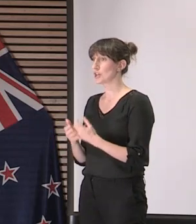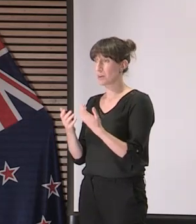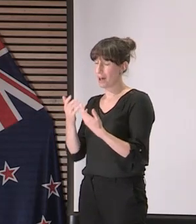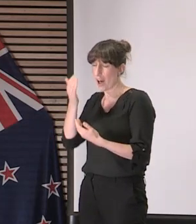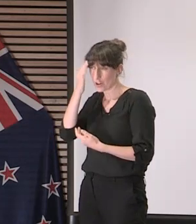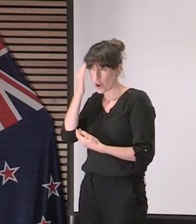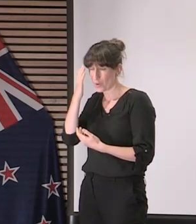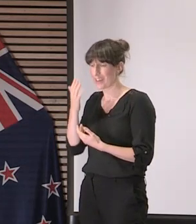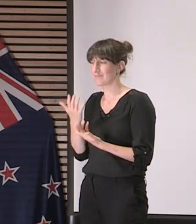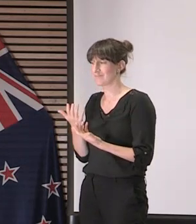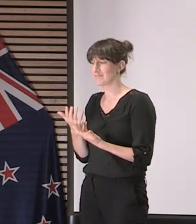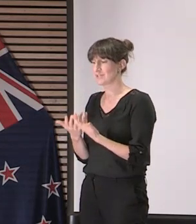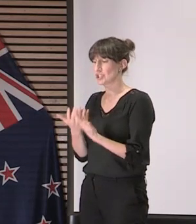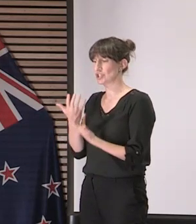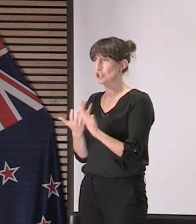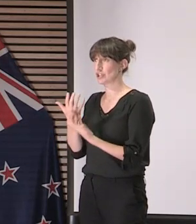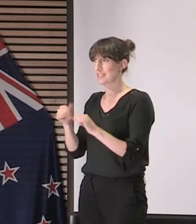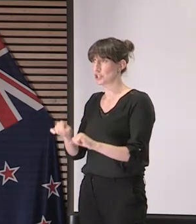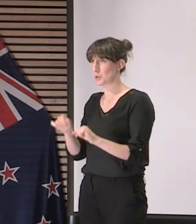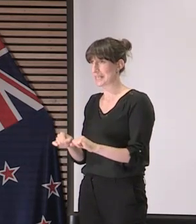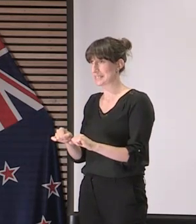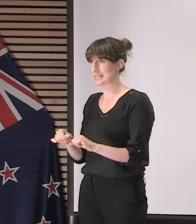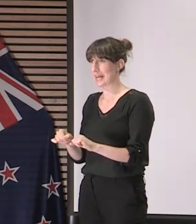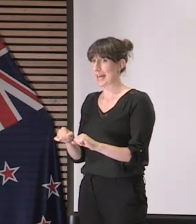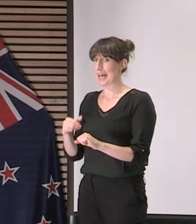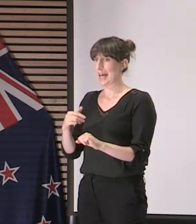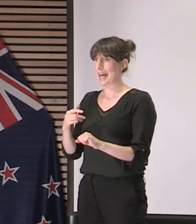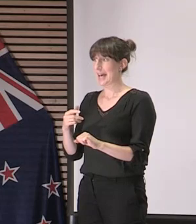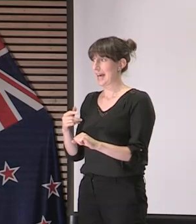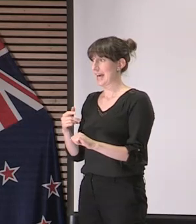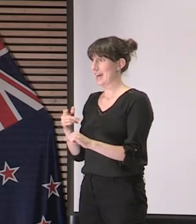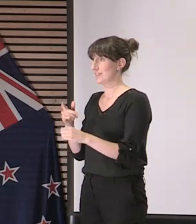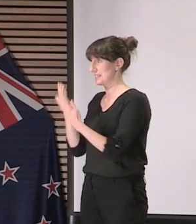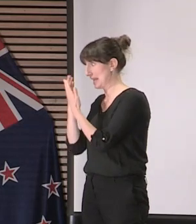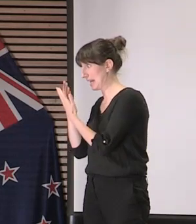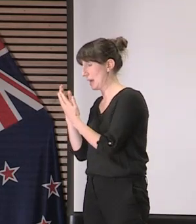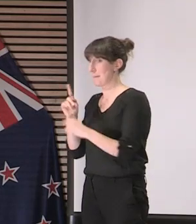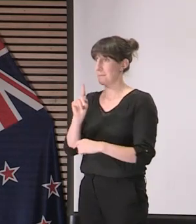more modest end of it. I want to keep expectations reasonable. I do acknowledge